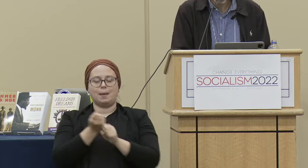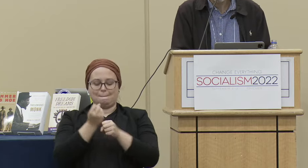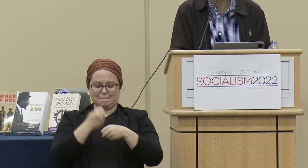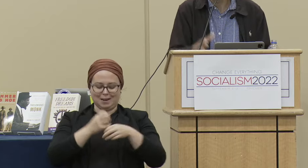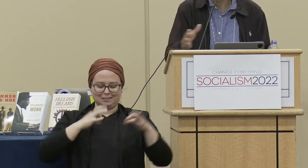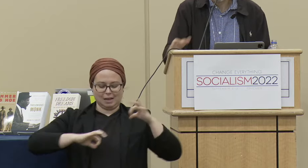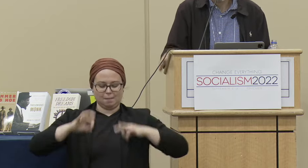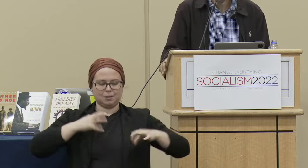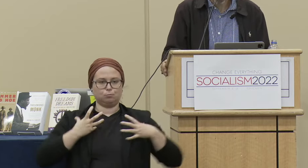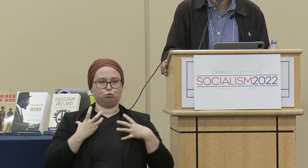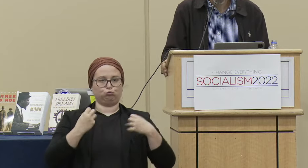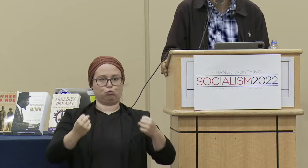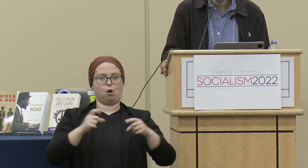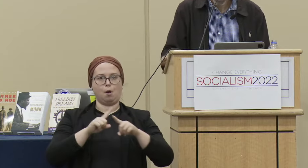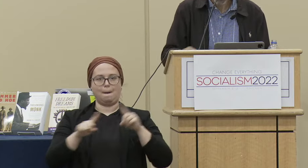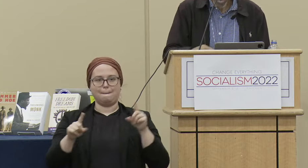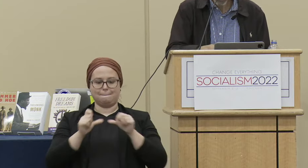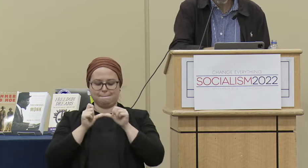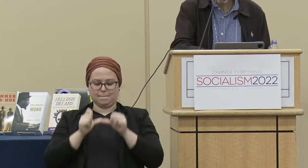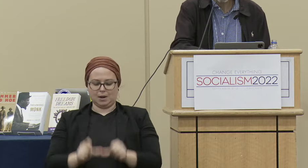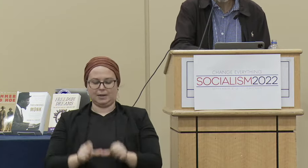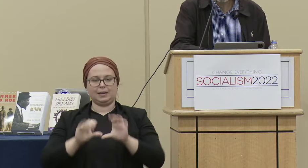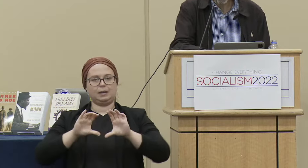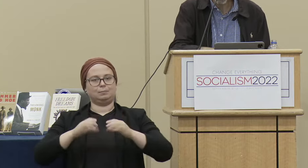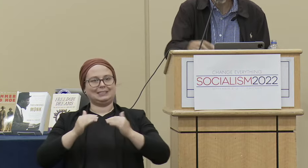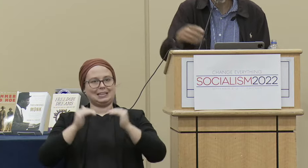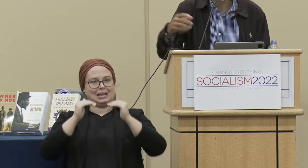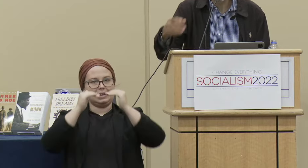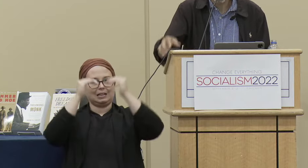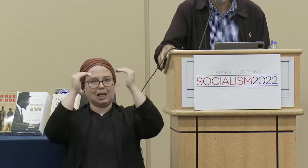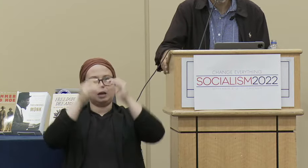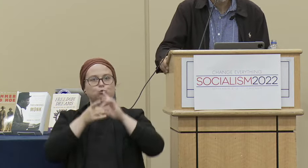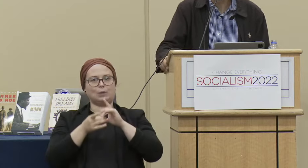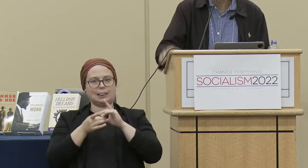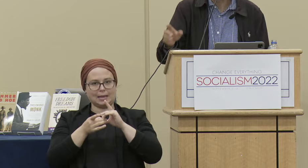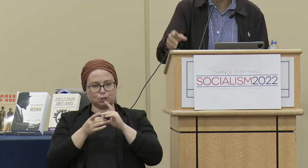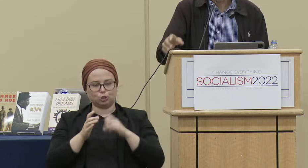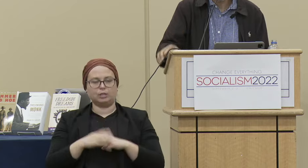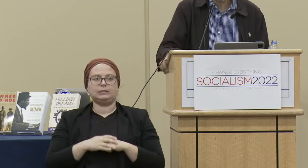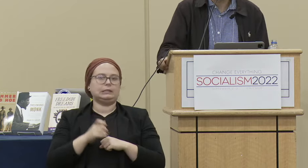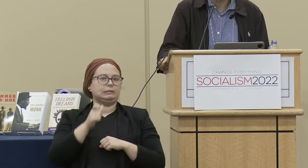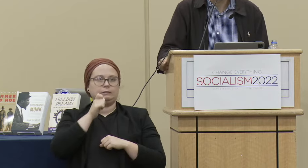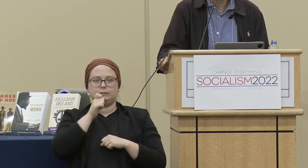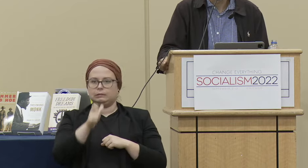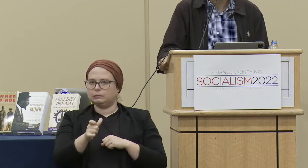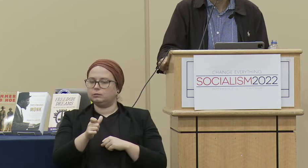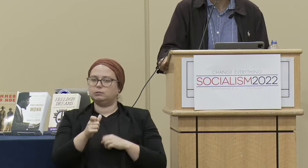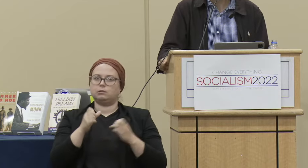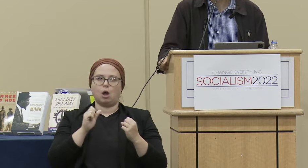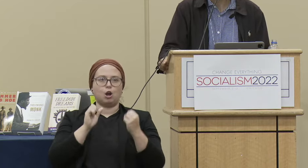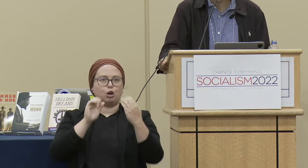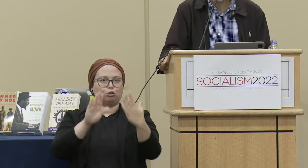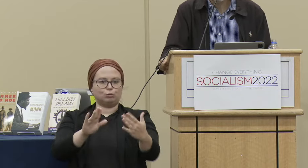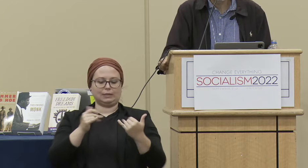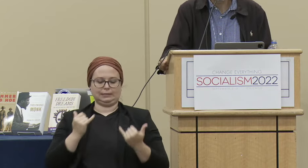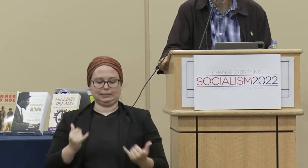plan for reparations not only strengthens capitalism, but maintains class relations and class power. And actually does